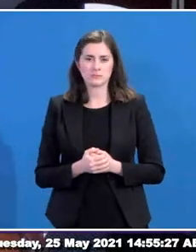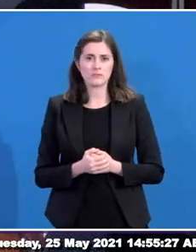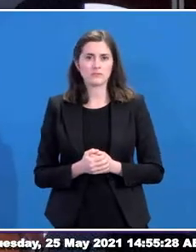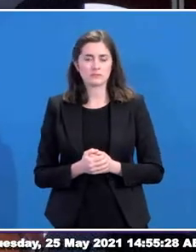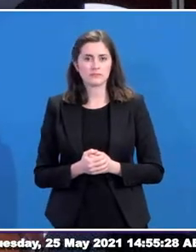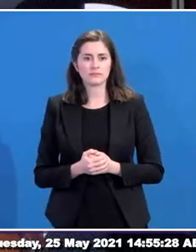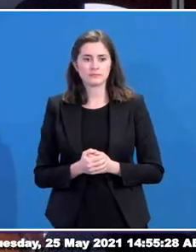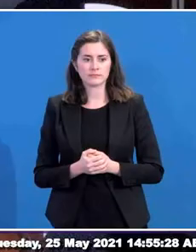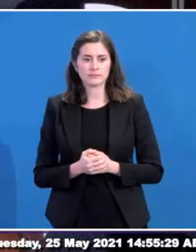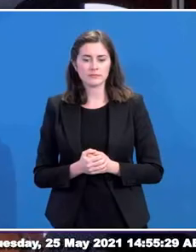Yes.